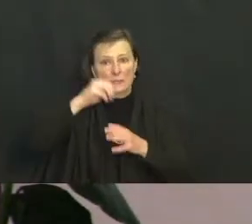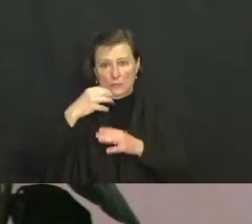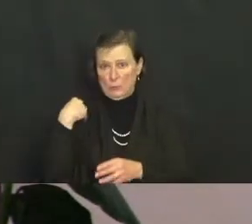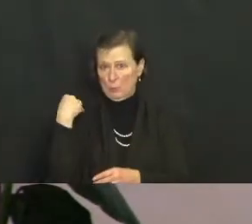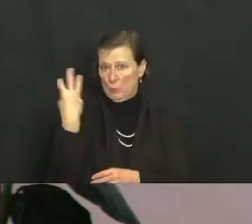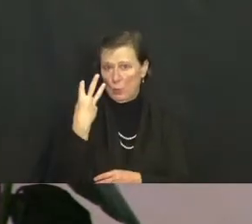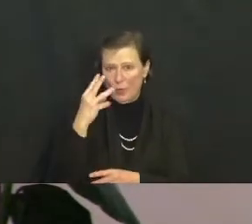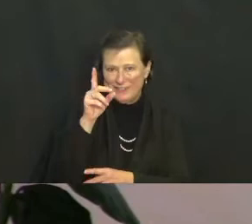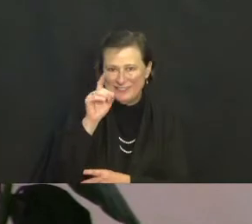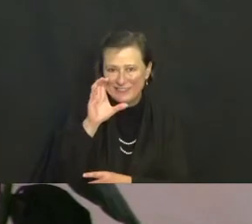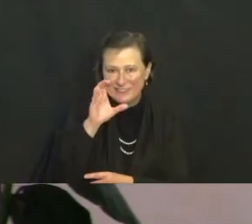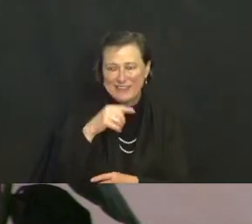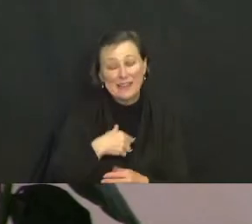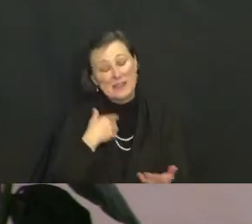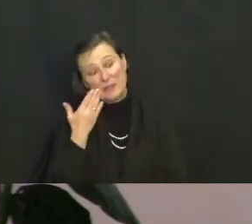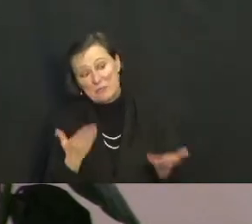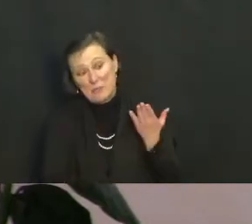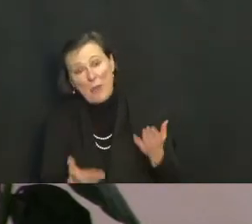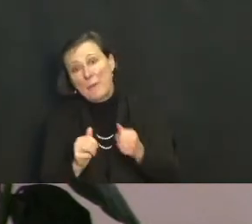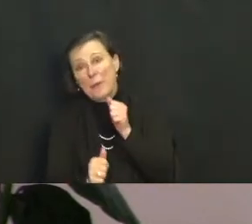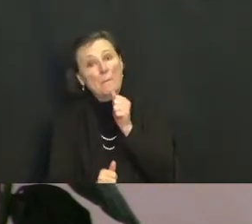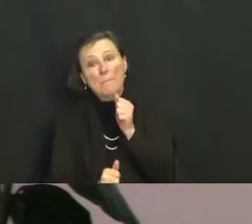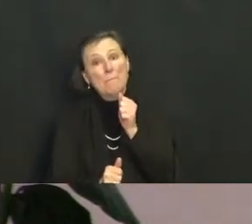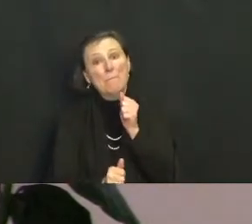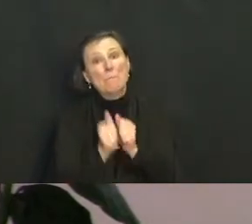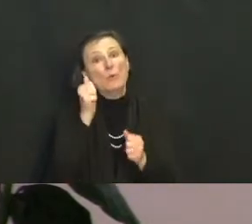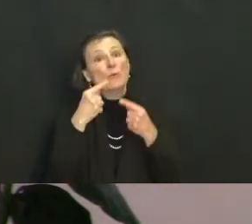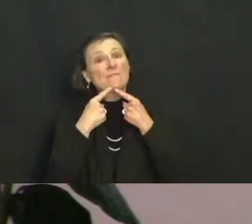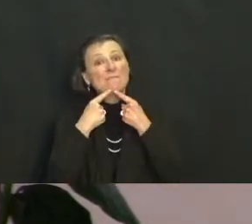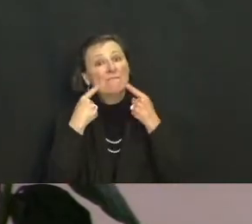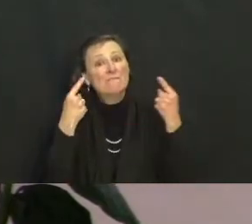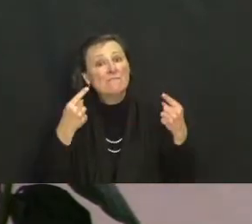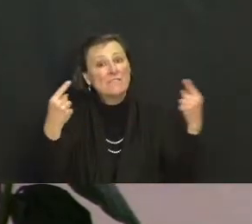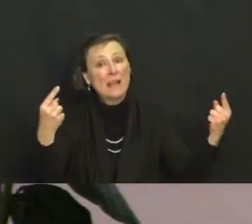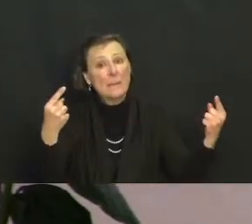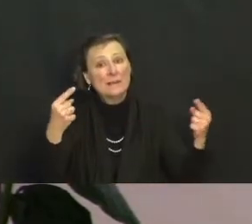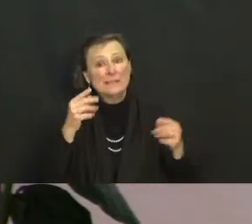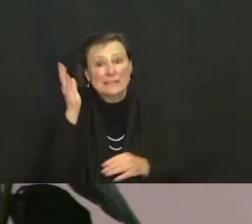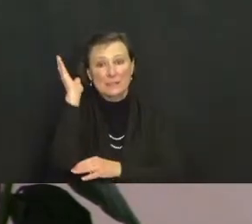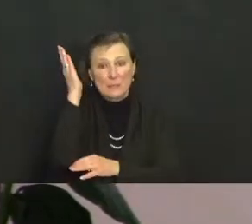It's I think, it's probably the most famous speech in American history.